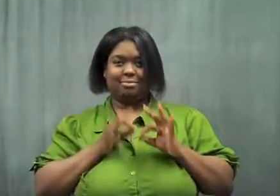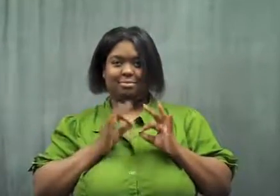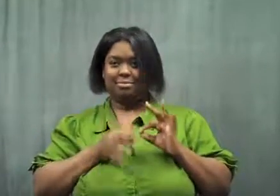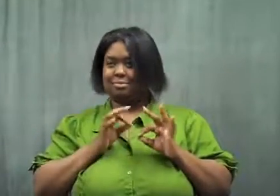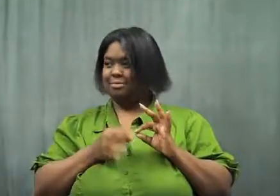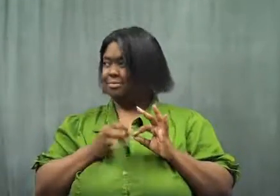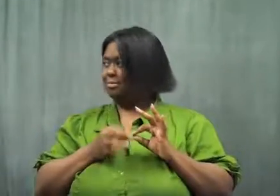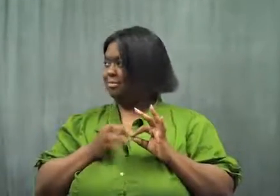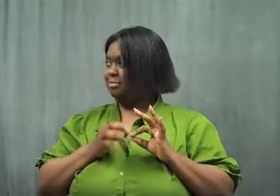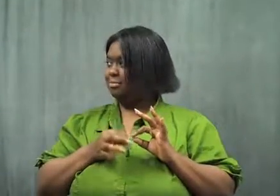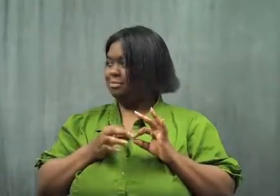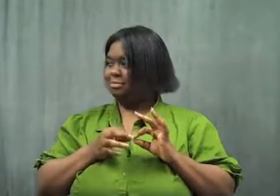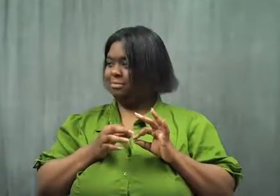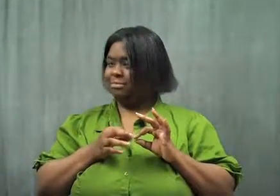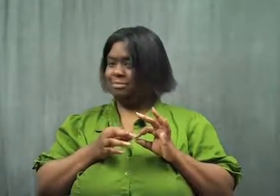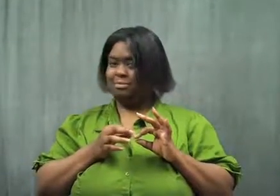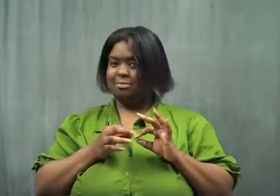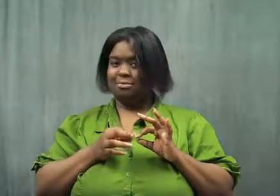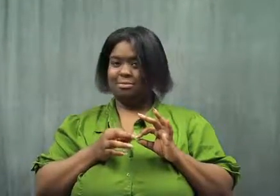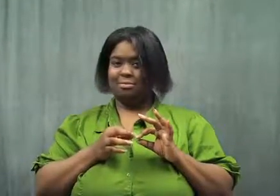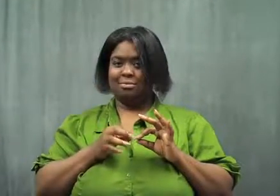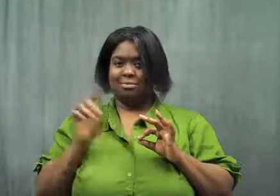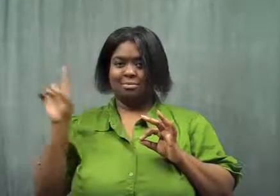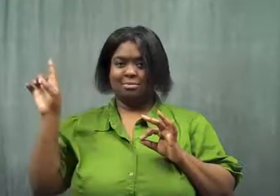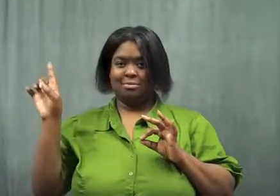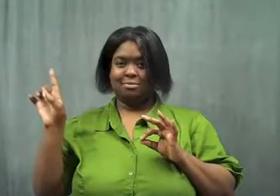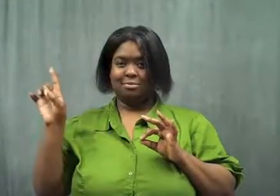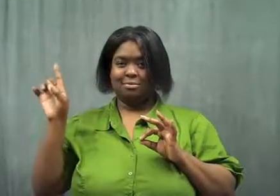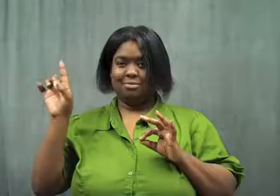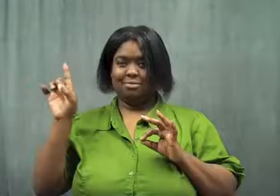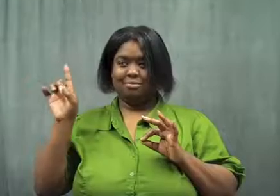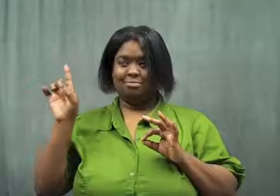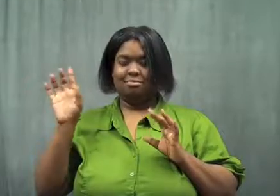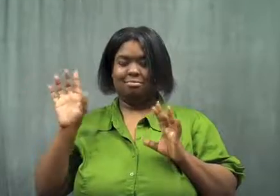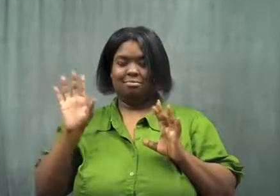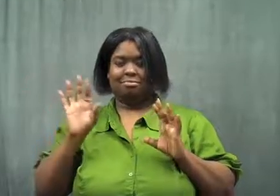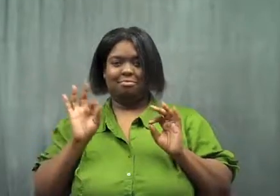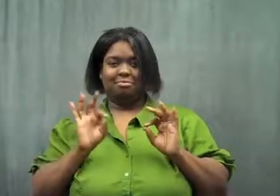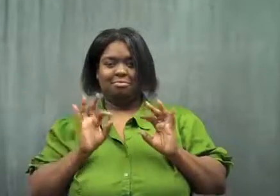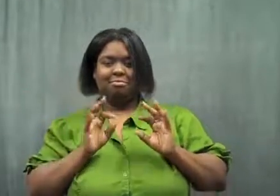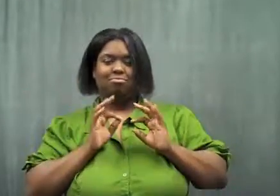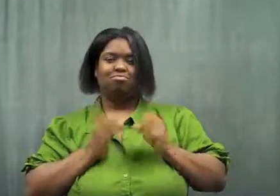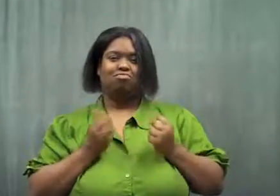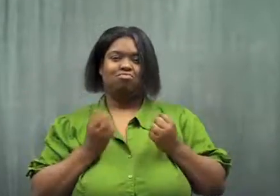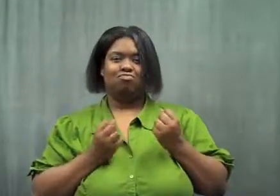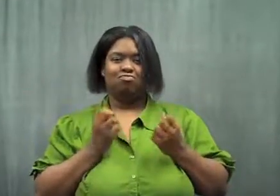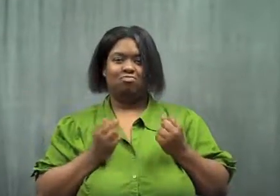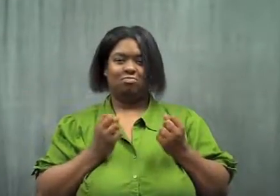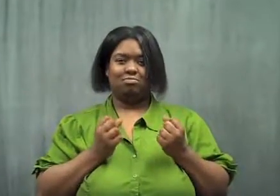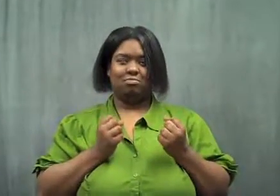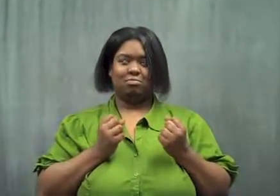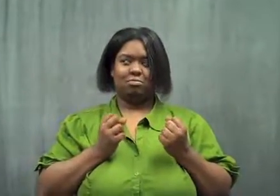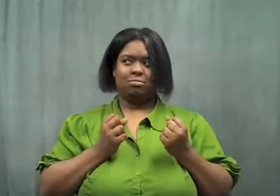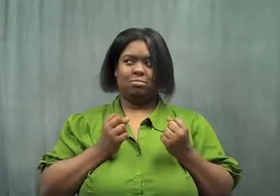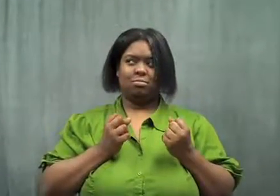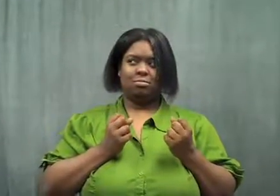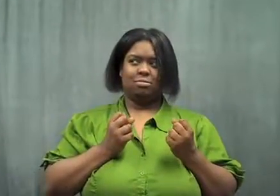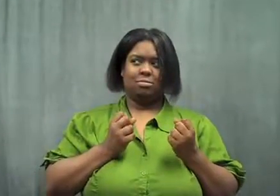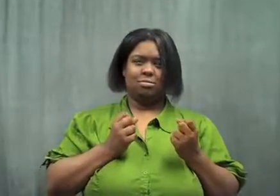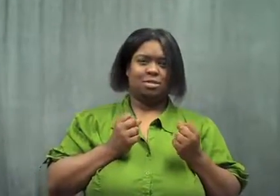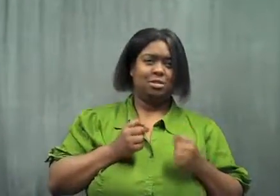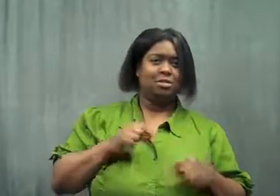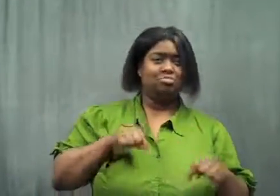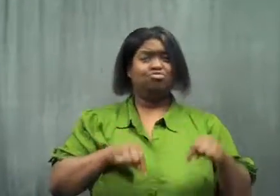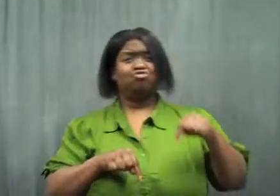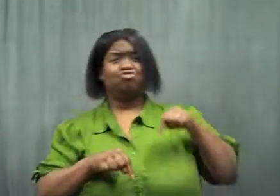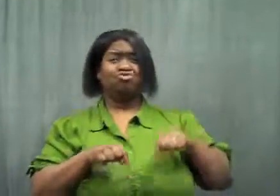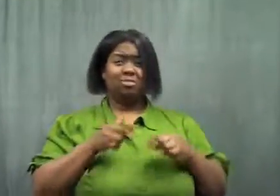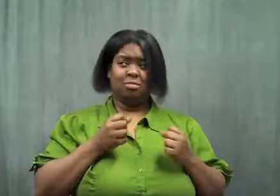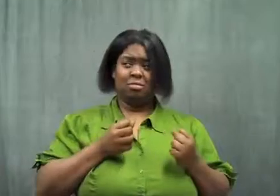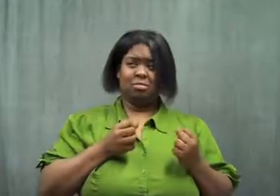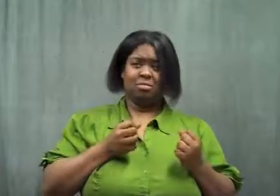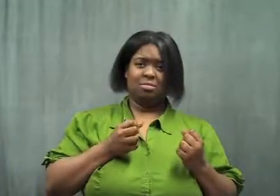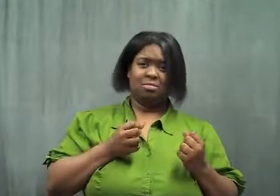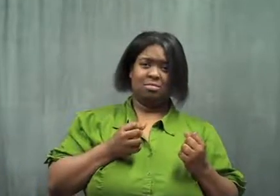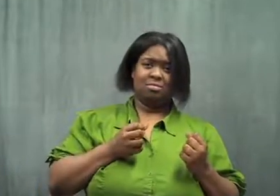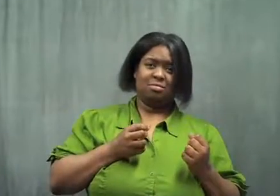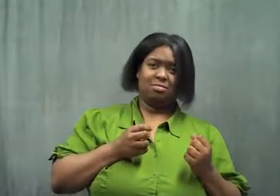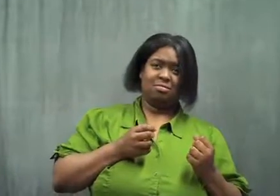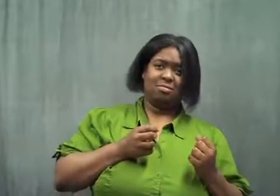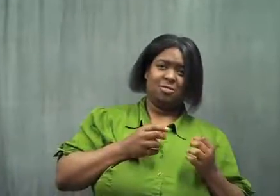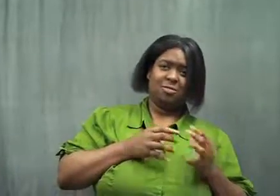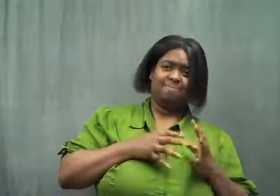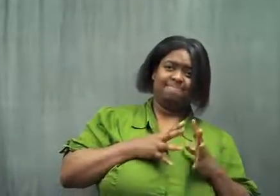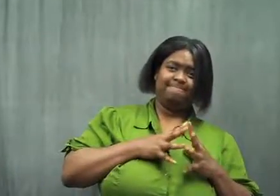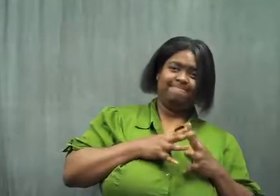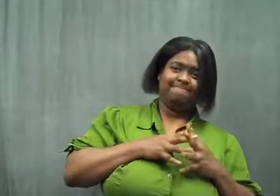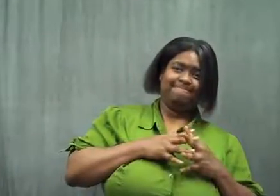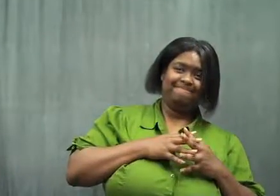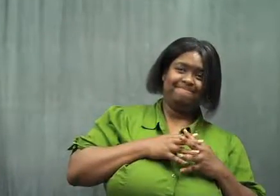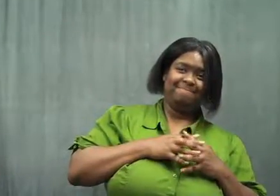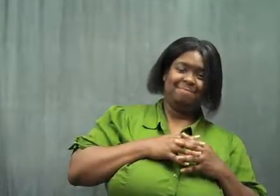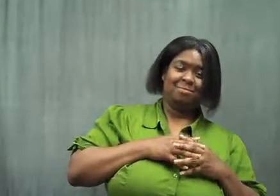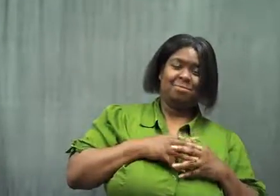She turned to see the butt approaching, leaning as it got closer.